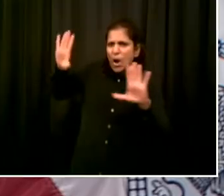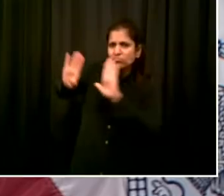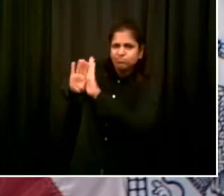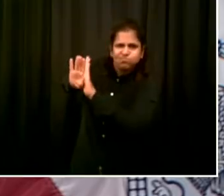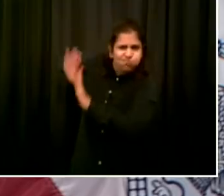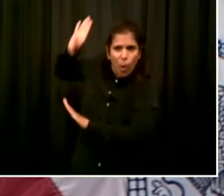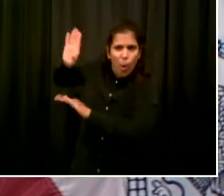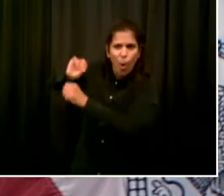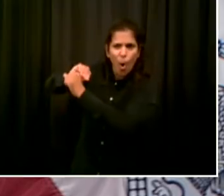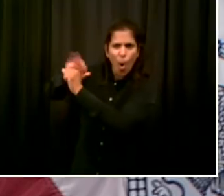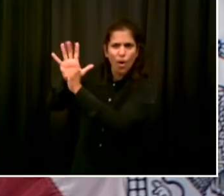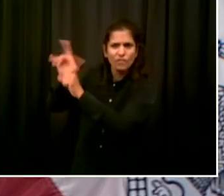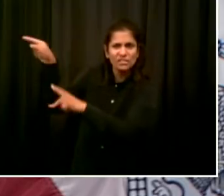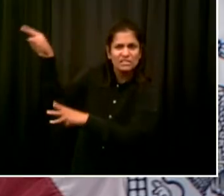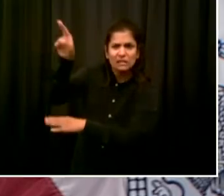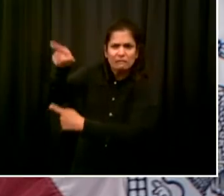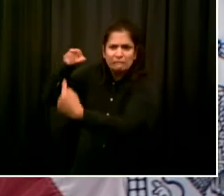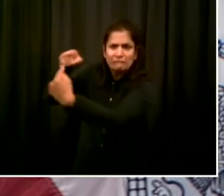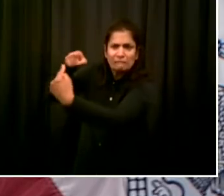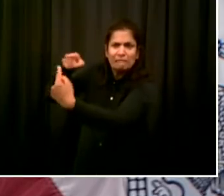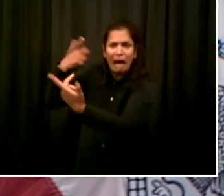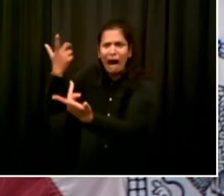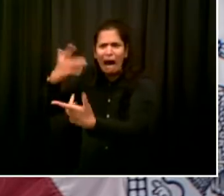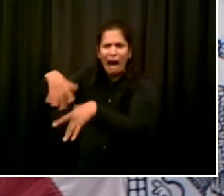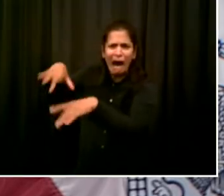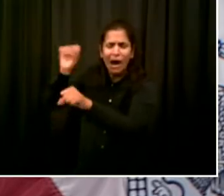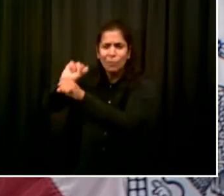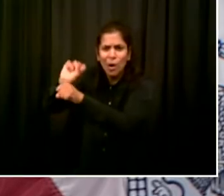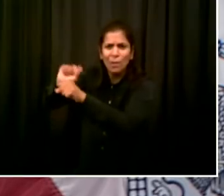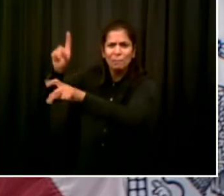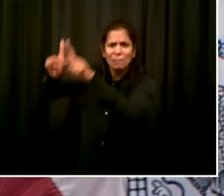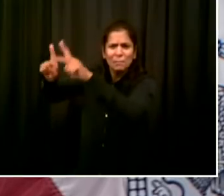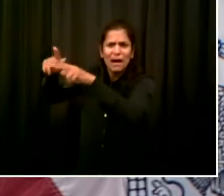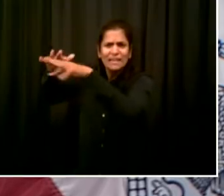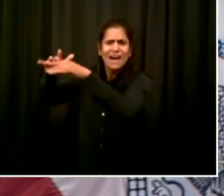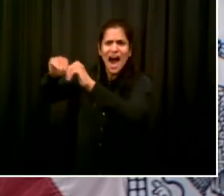TPEO OLEP AROUND THE COUNTRY . A LOT OF THEM ARE GOING THROUGH RIGHT NOW . THEY ASK WHAT